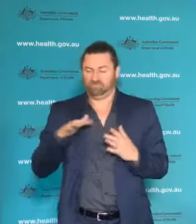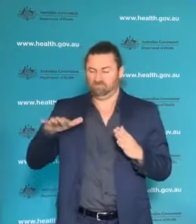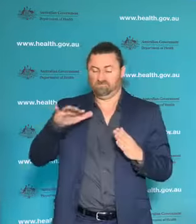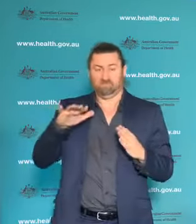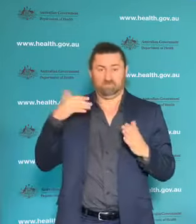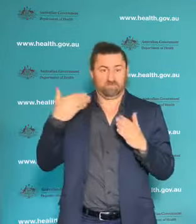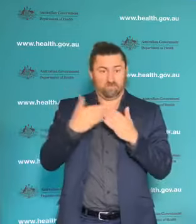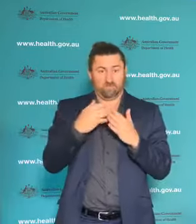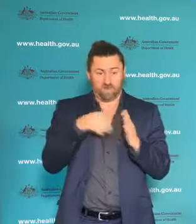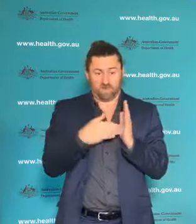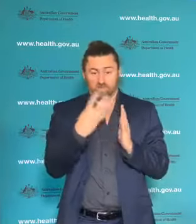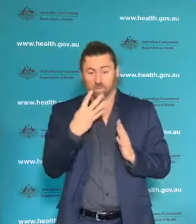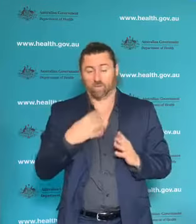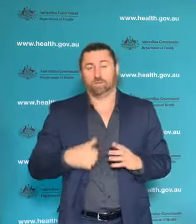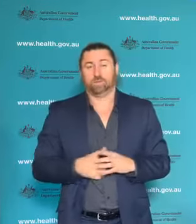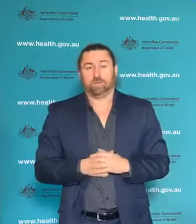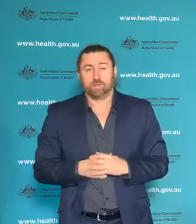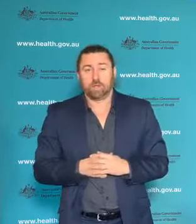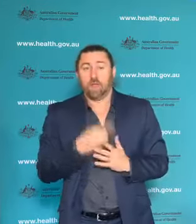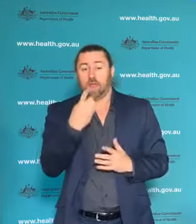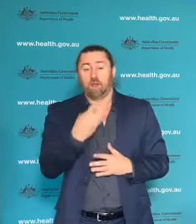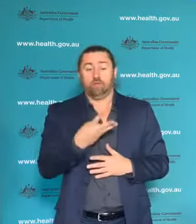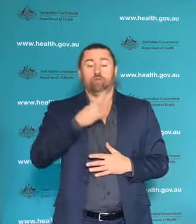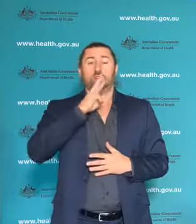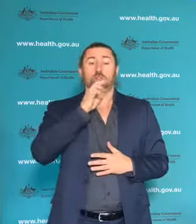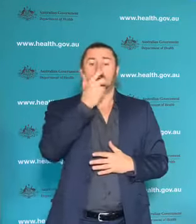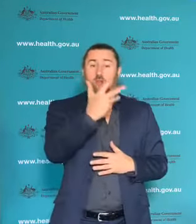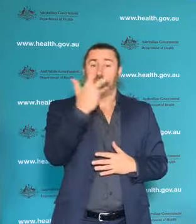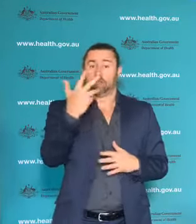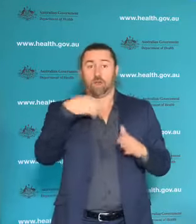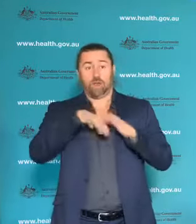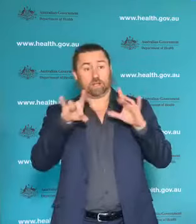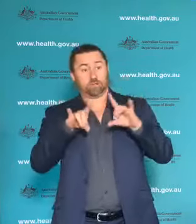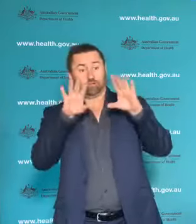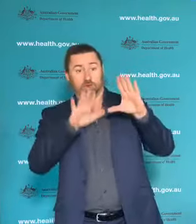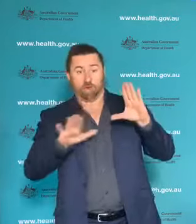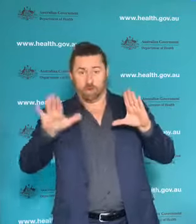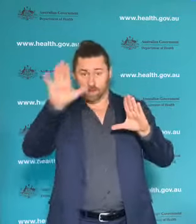Nationwide there are now 399 people with COVID-19 in hospital